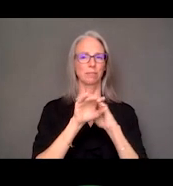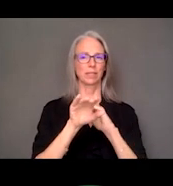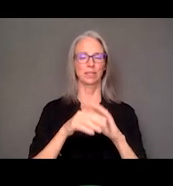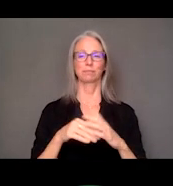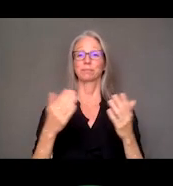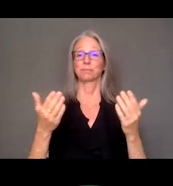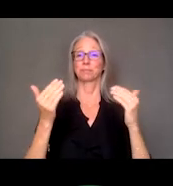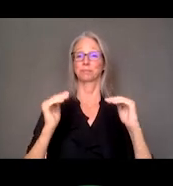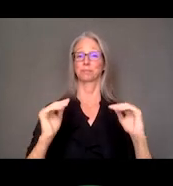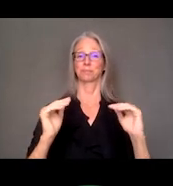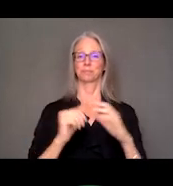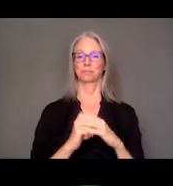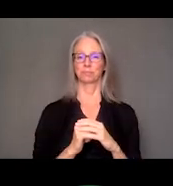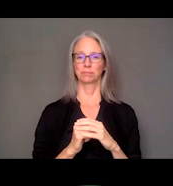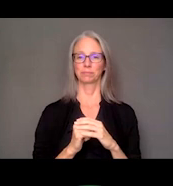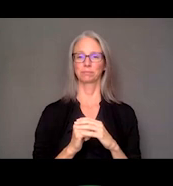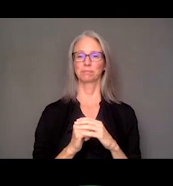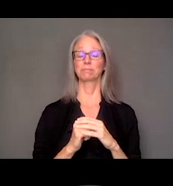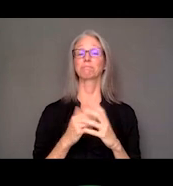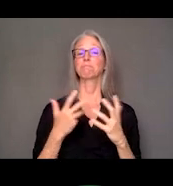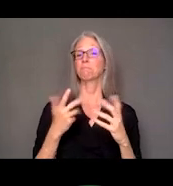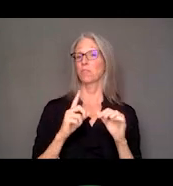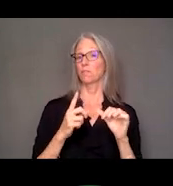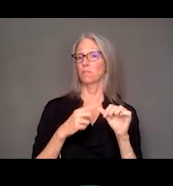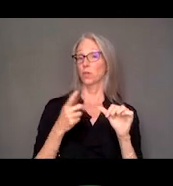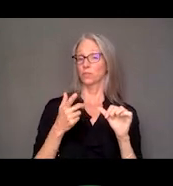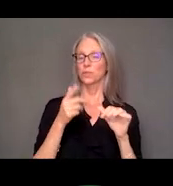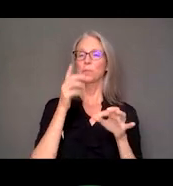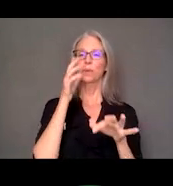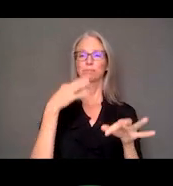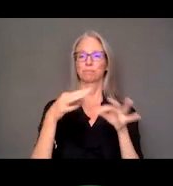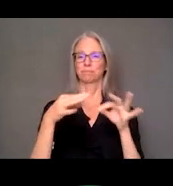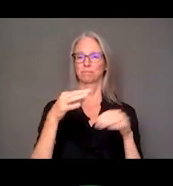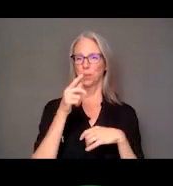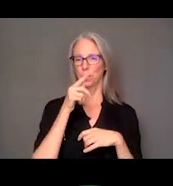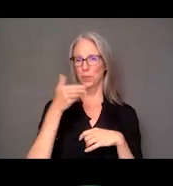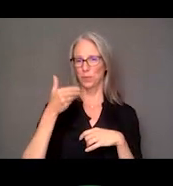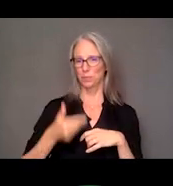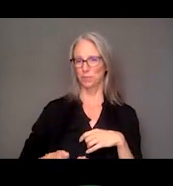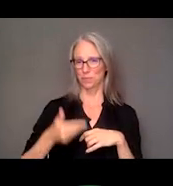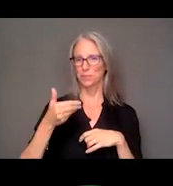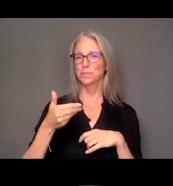Before going more in depth on this presentation, I wanted to share with you a bit about me.